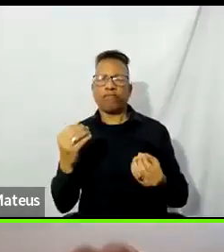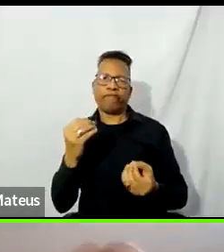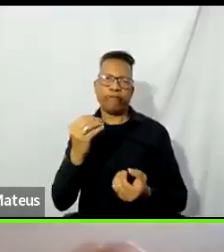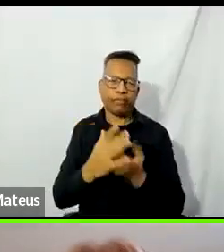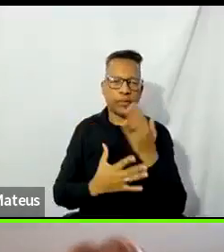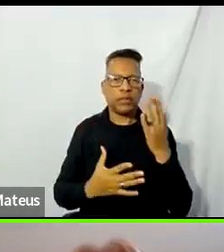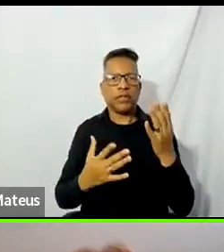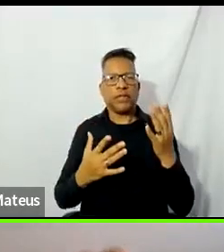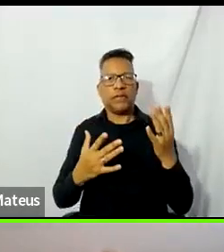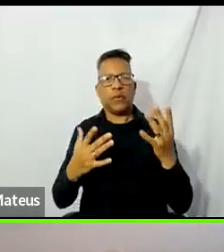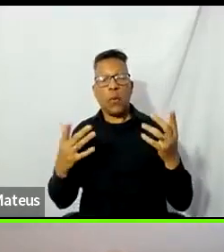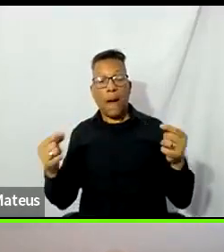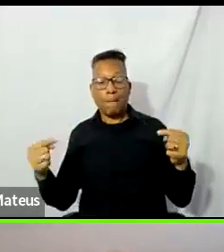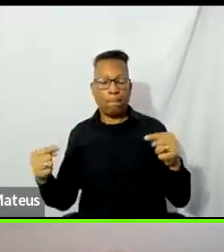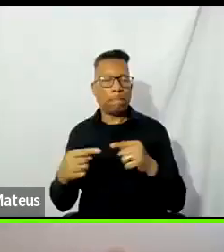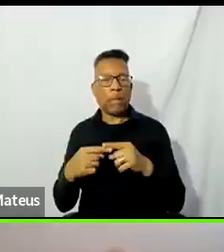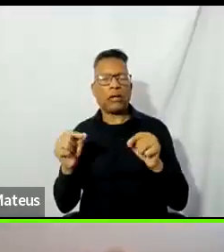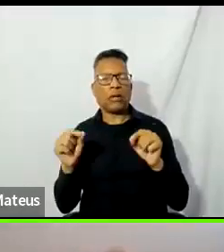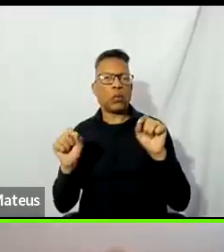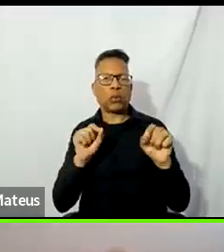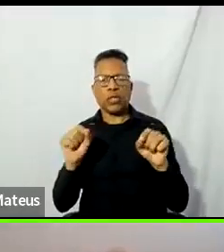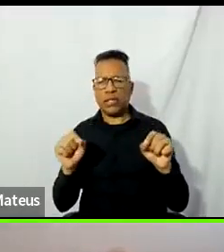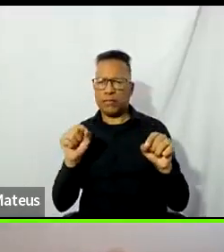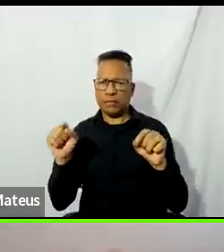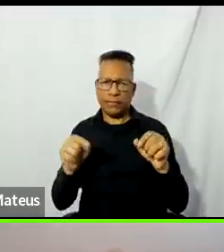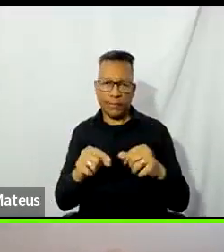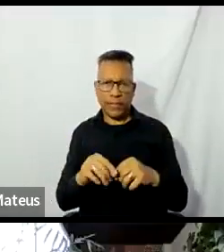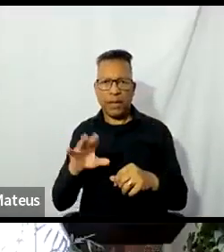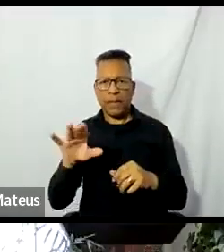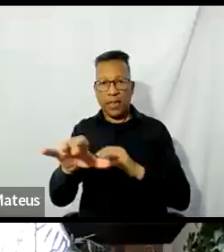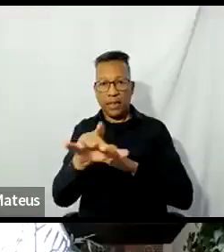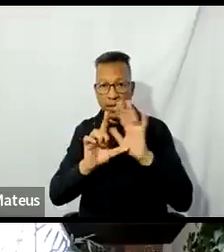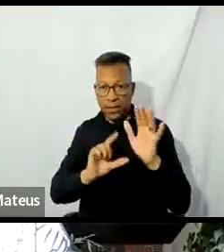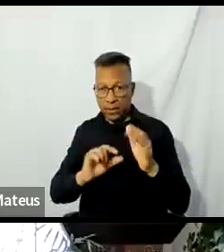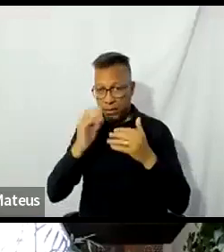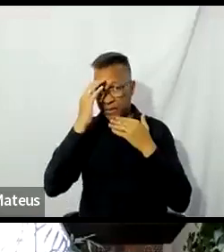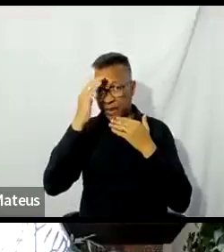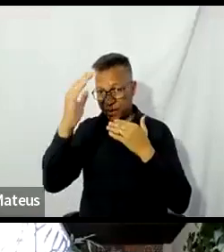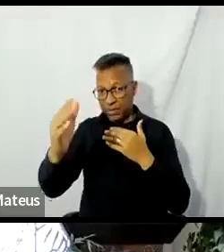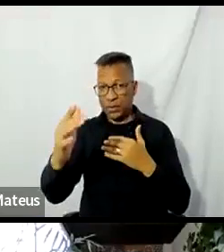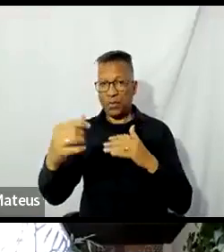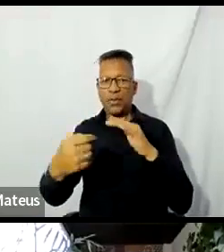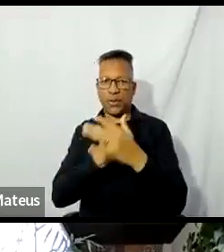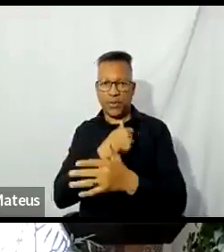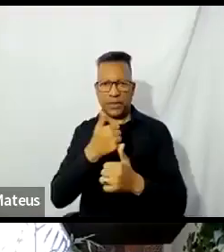But yeah But i'm sure you But i'm sure you have a different view but thank you very much for your for your questions. omment